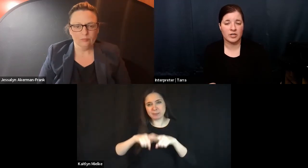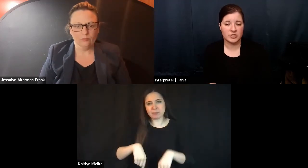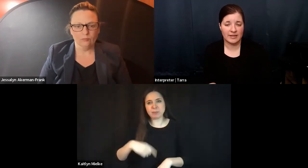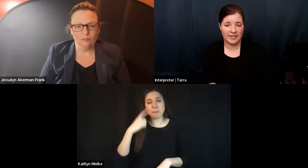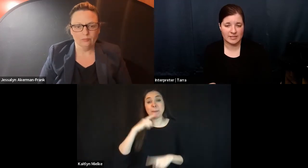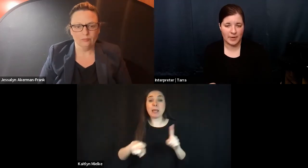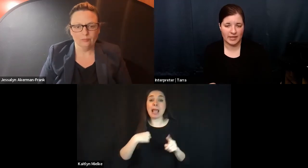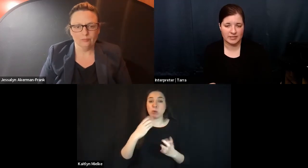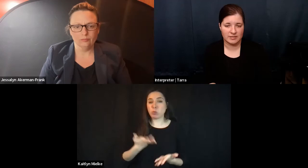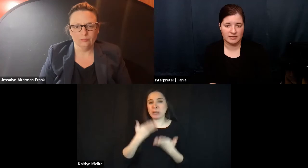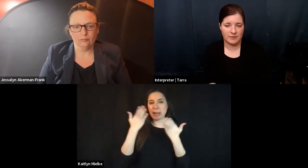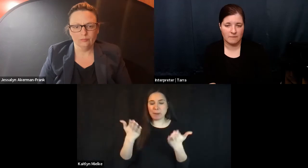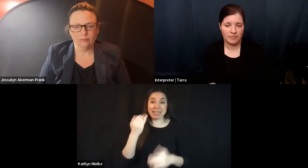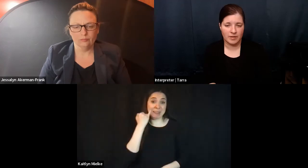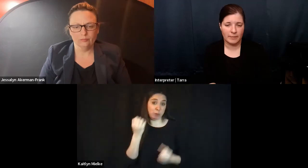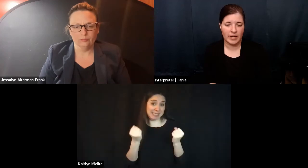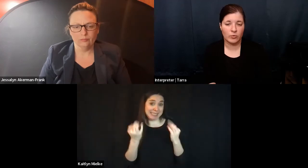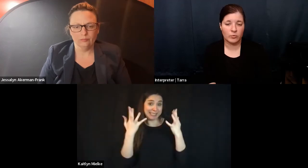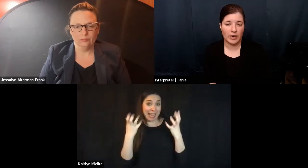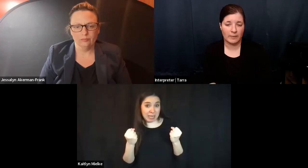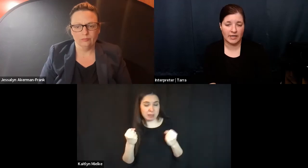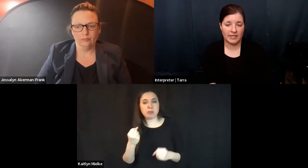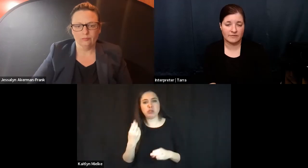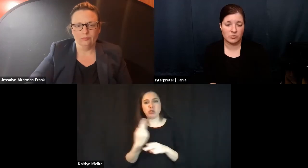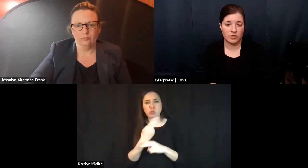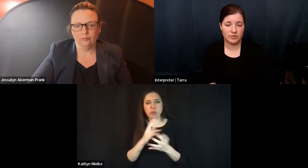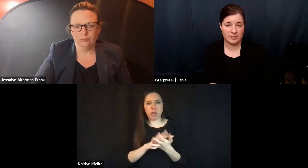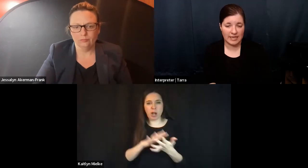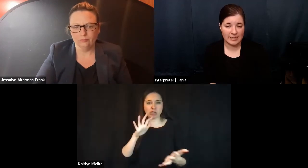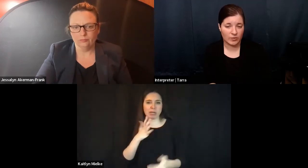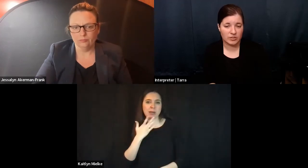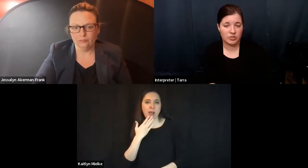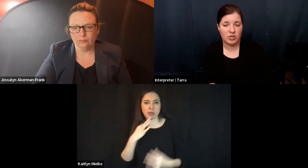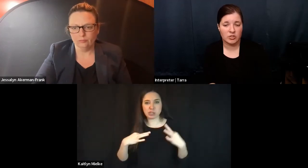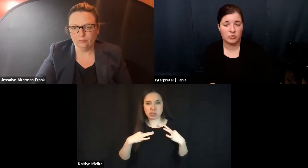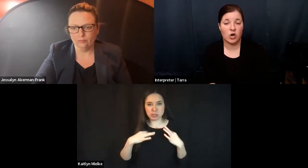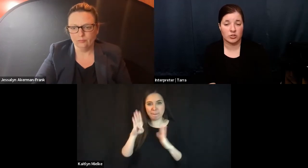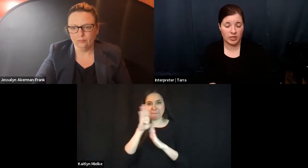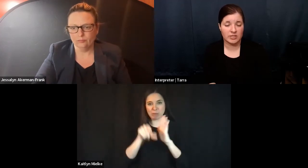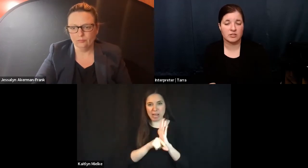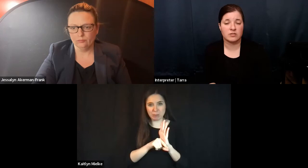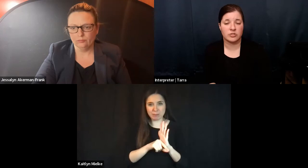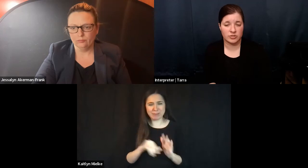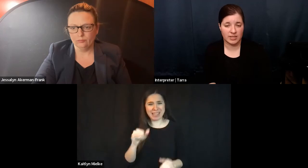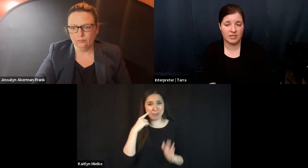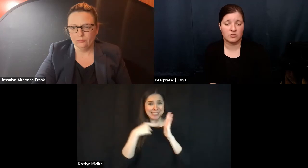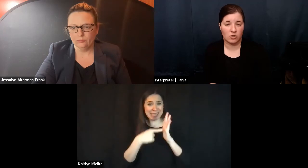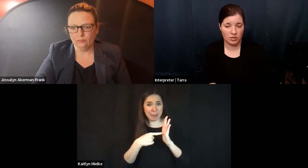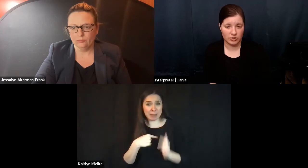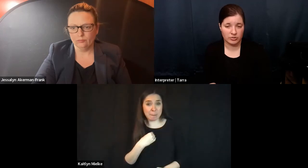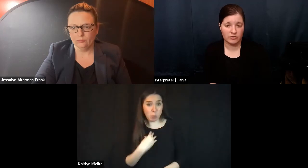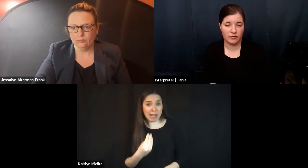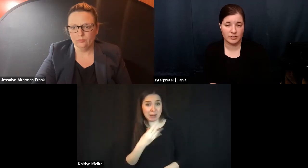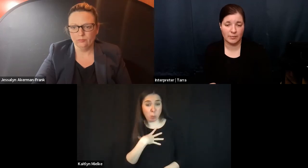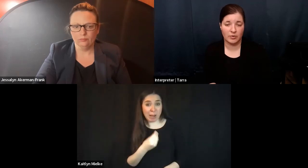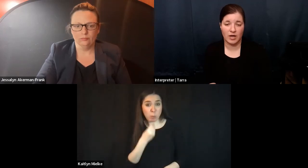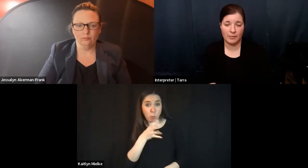Or if it's in sign, they can see it that way as well.